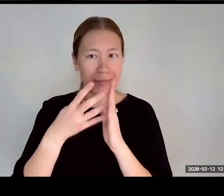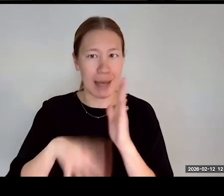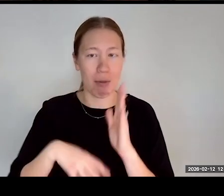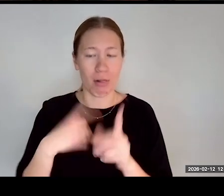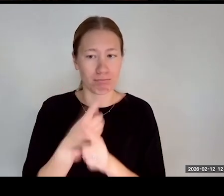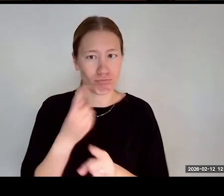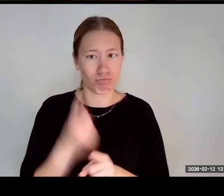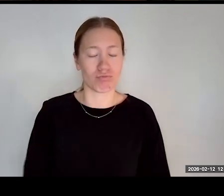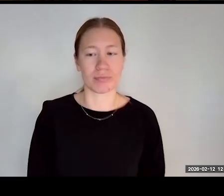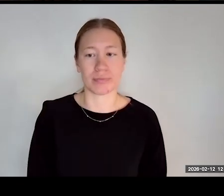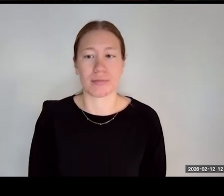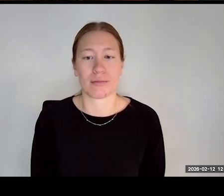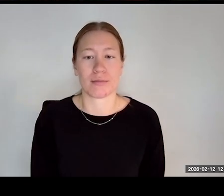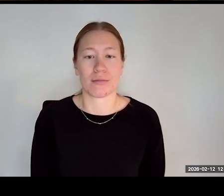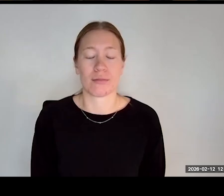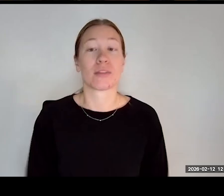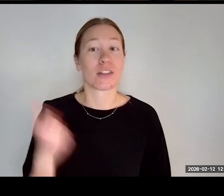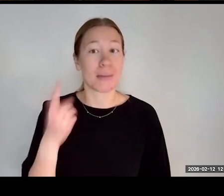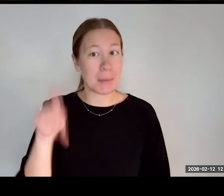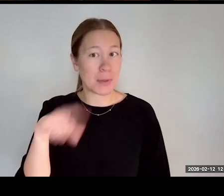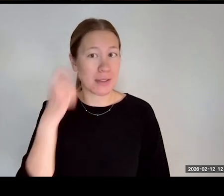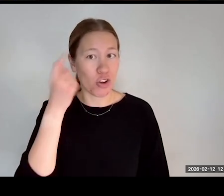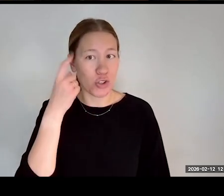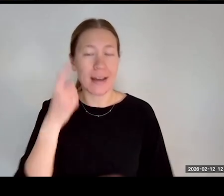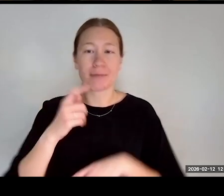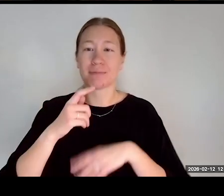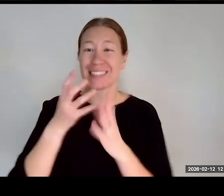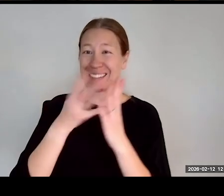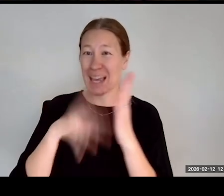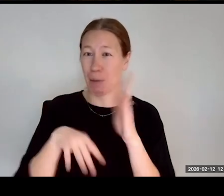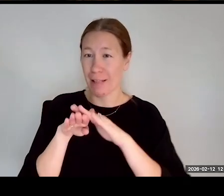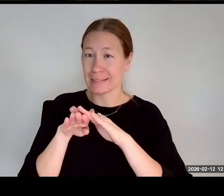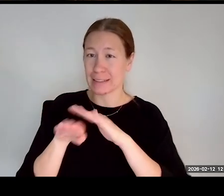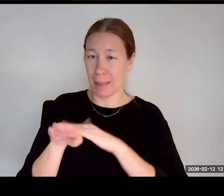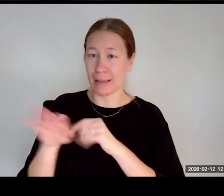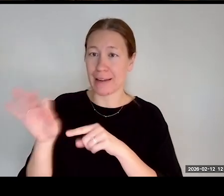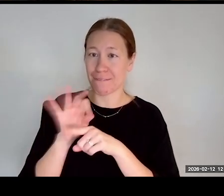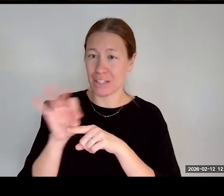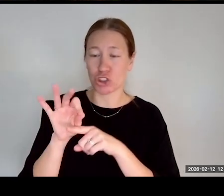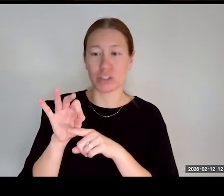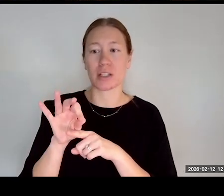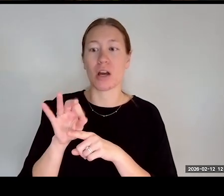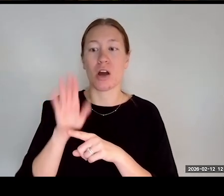Something to understand is that table accessibility features only get us so far for accessibility.